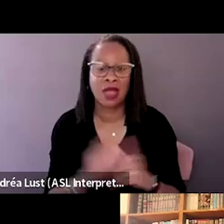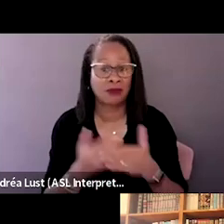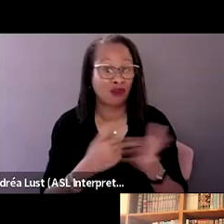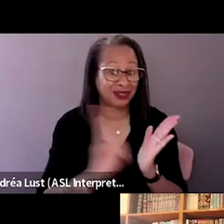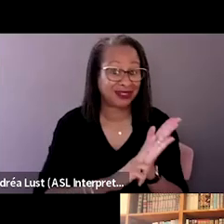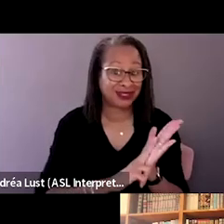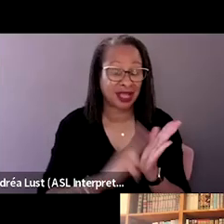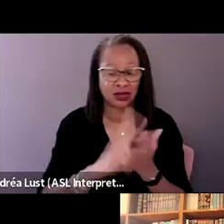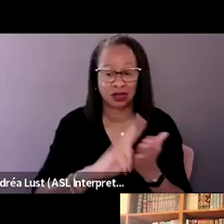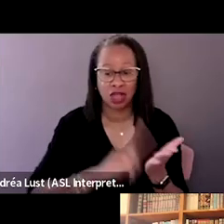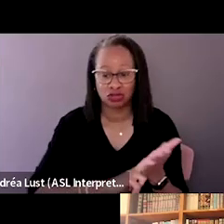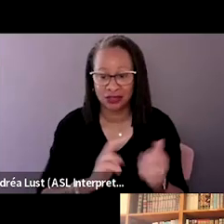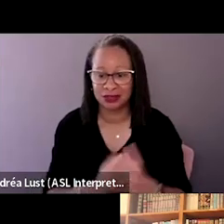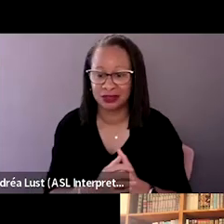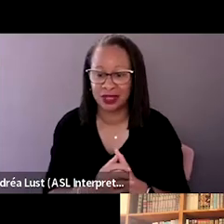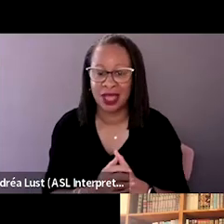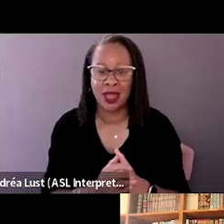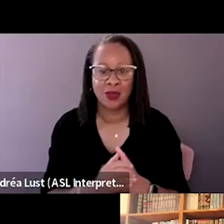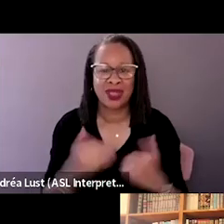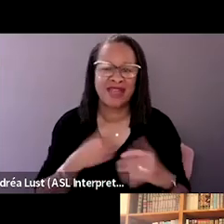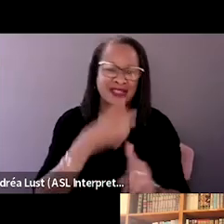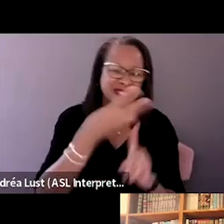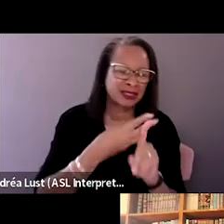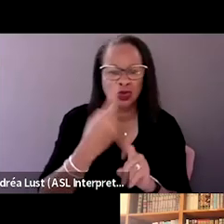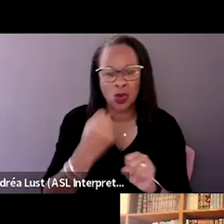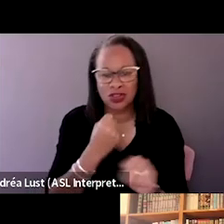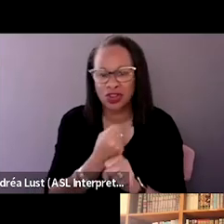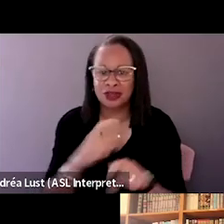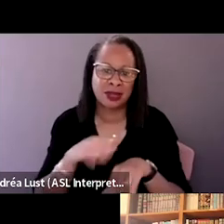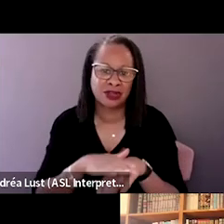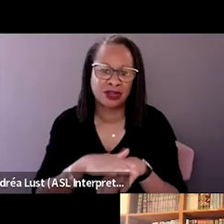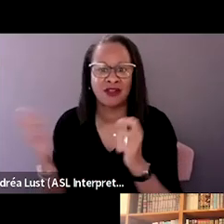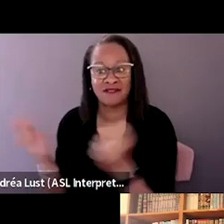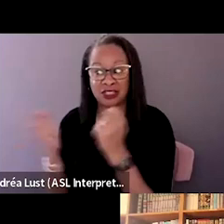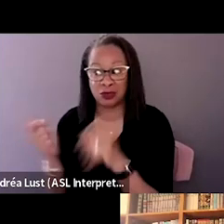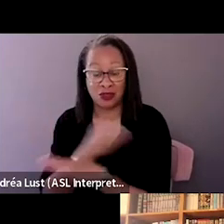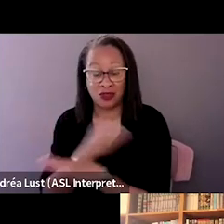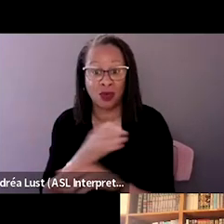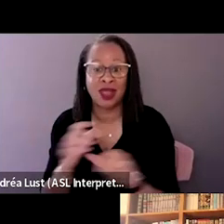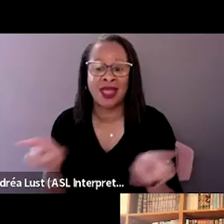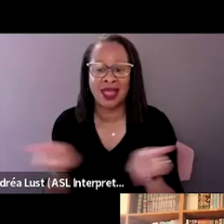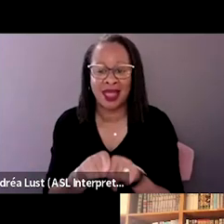this window anyway, the window of six months, one year of festivals before as broadcaster to broadcast.